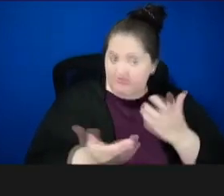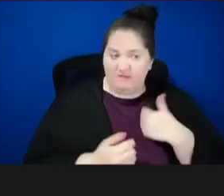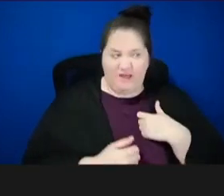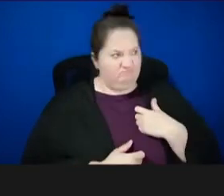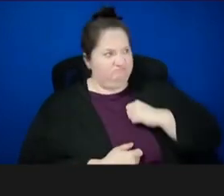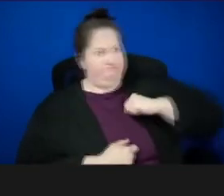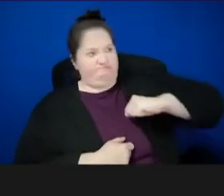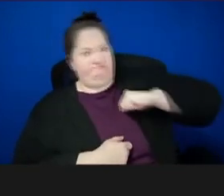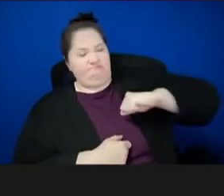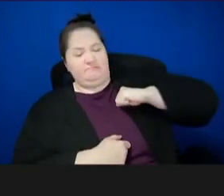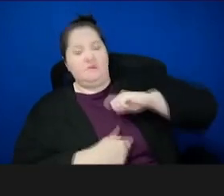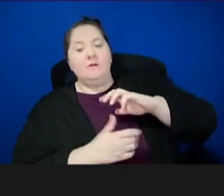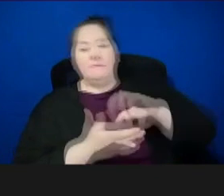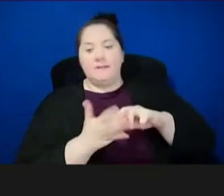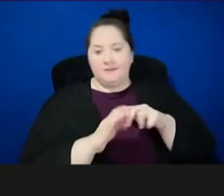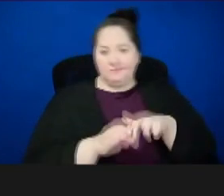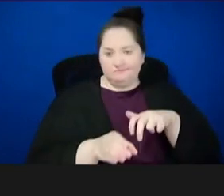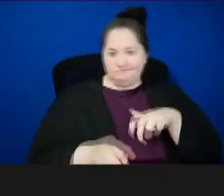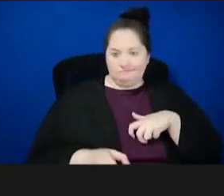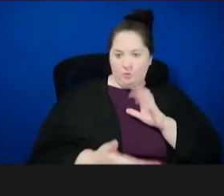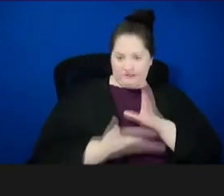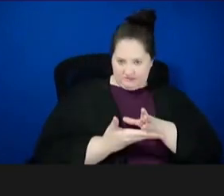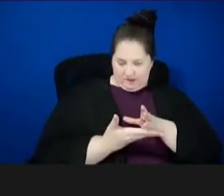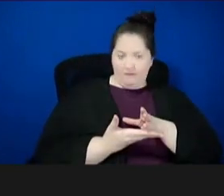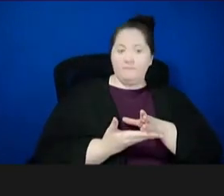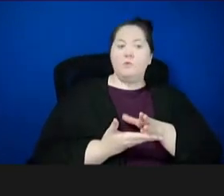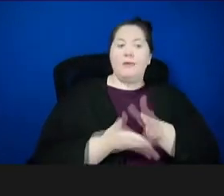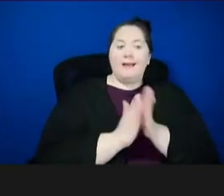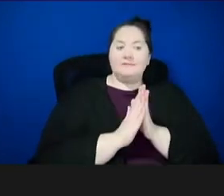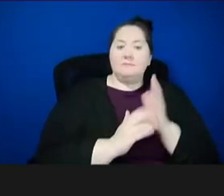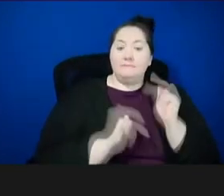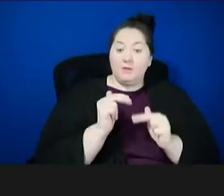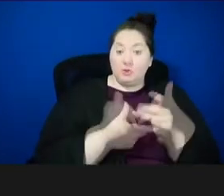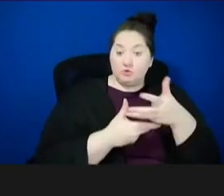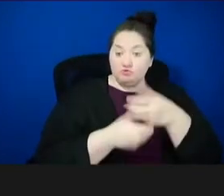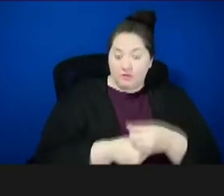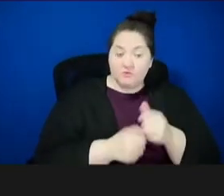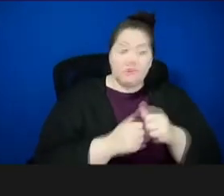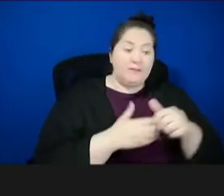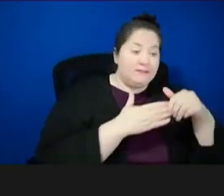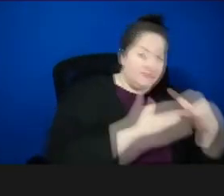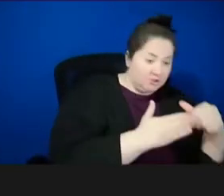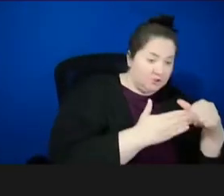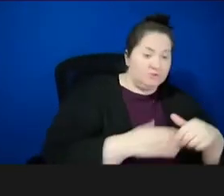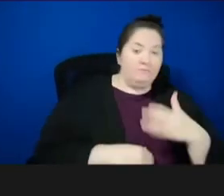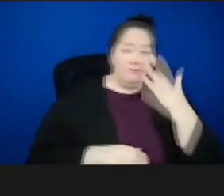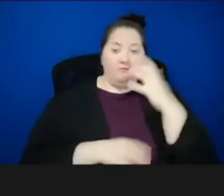focus on building trust not specific to vaccines, but just between leadership and frontline staff.